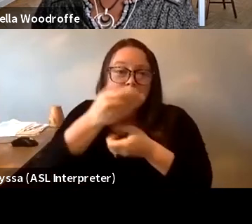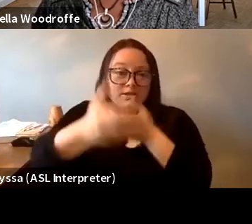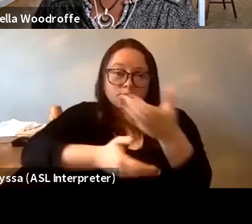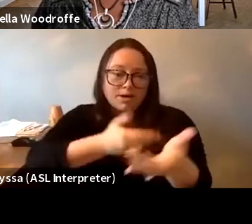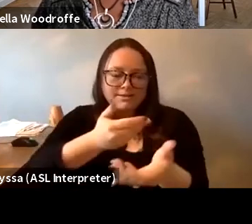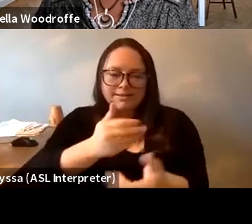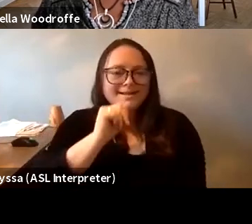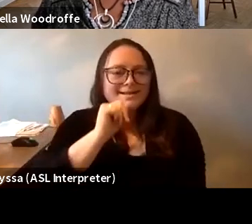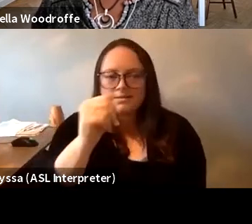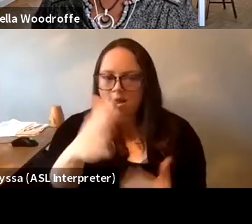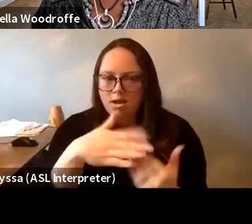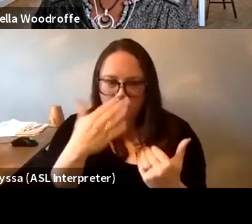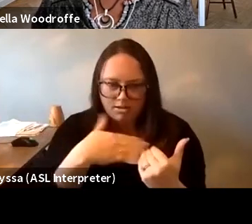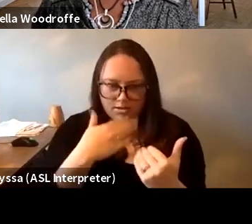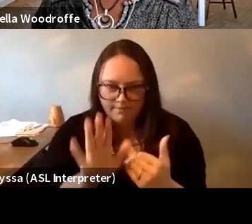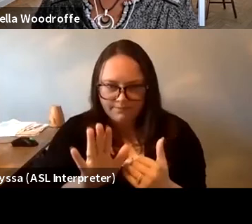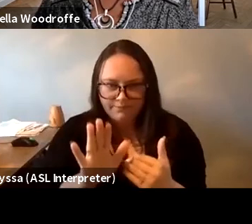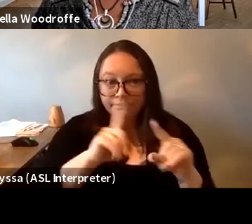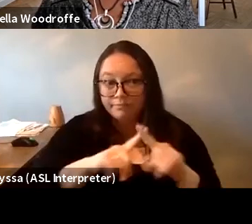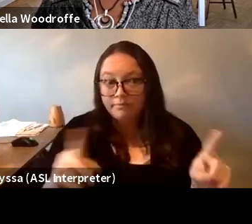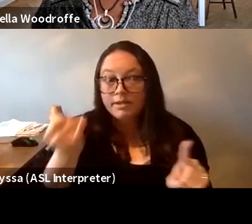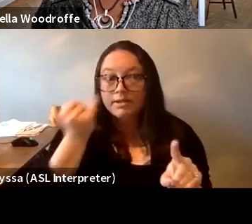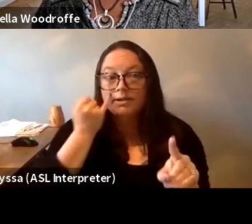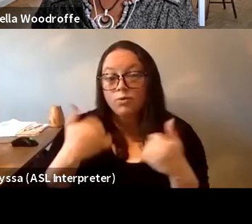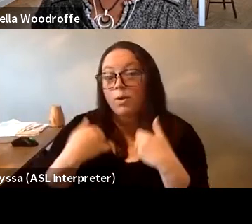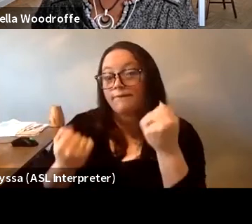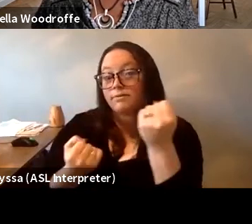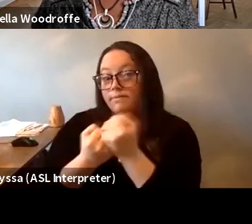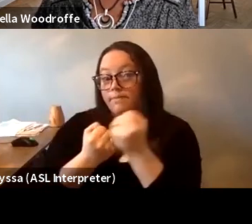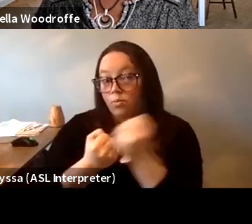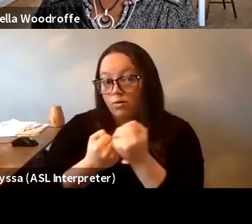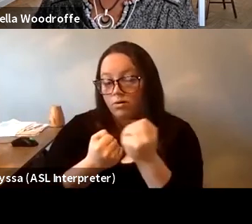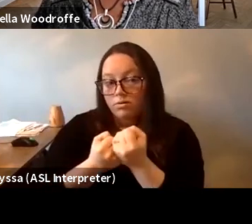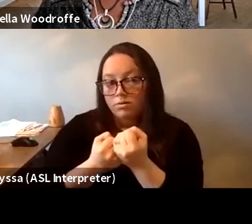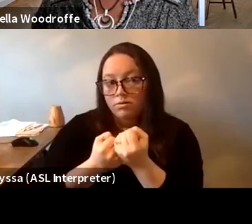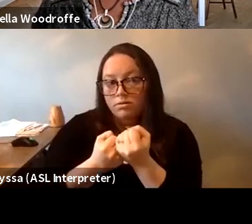you have support system, and if you, you know, for me Do your